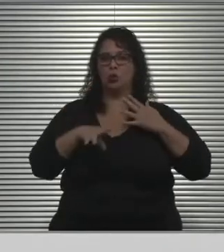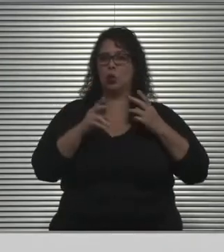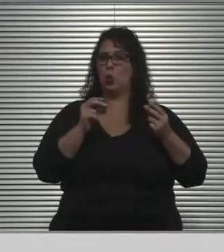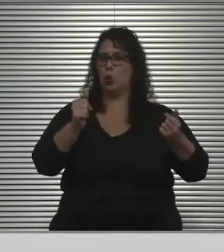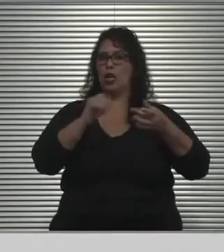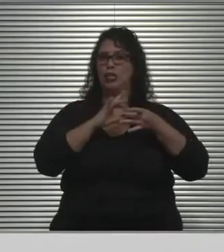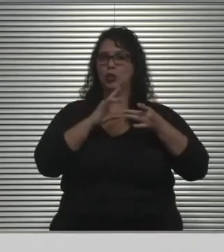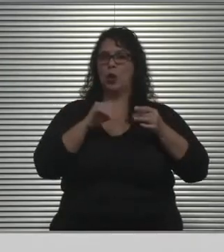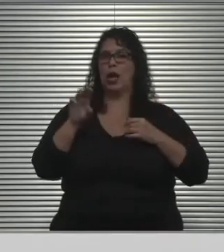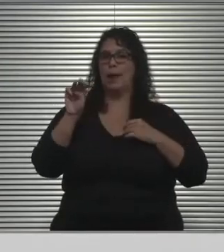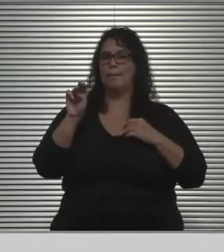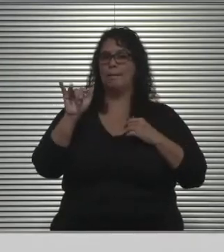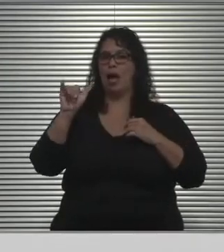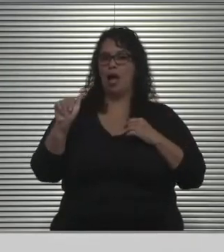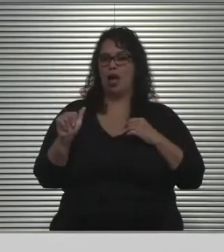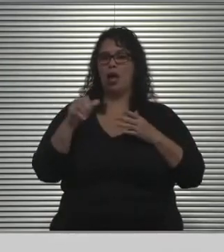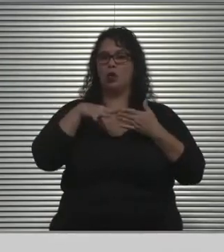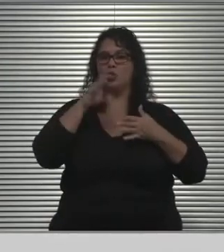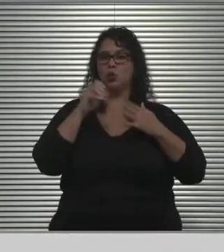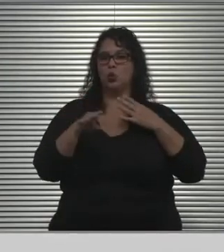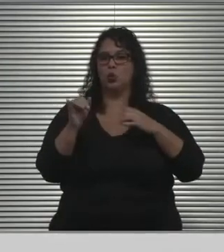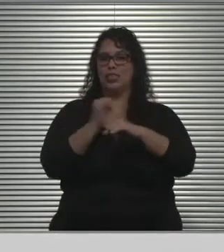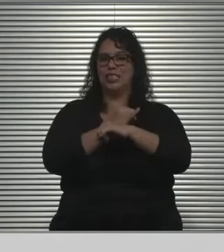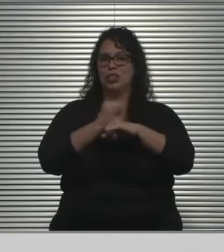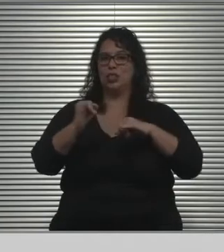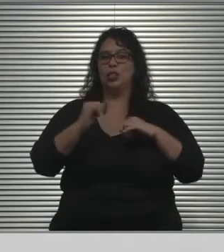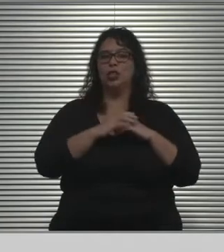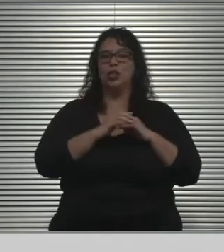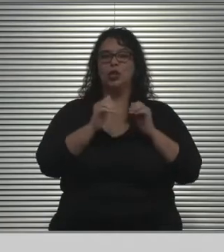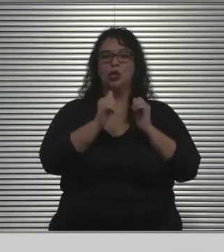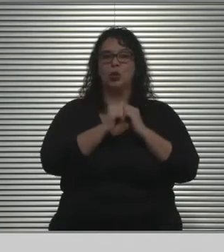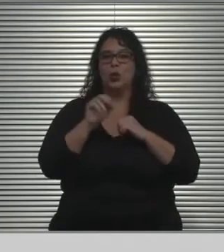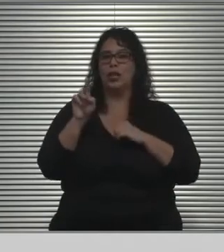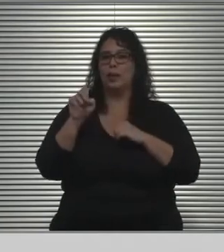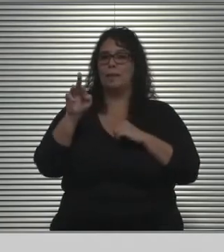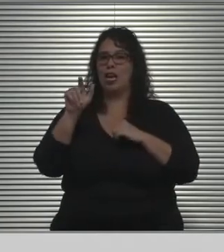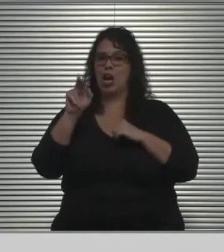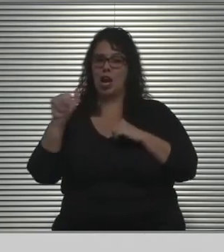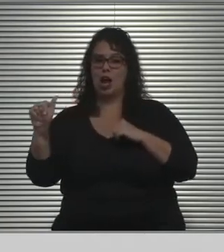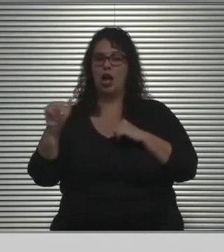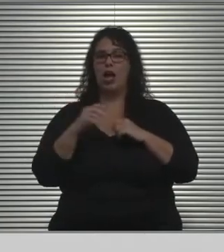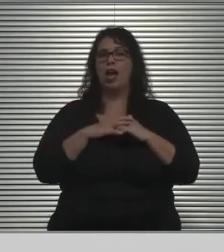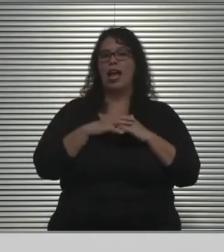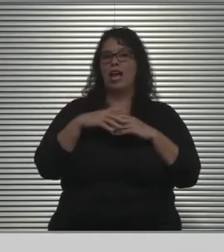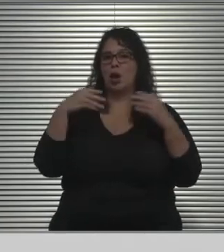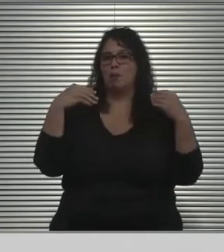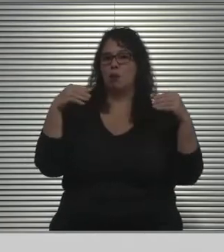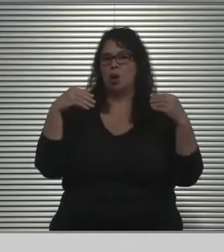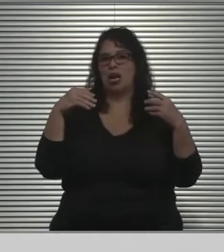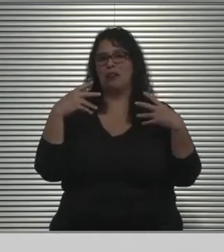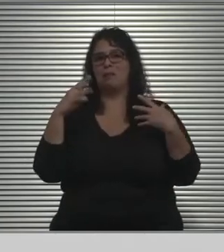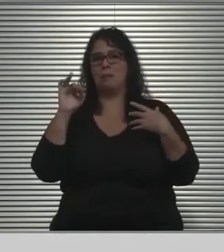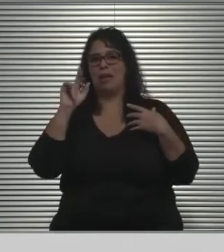Maya was at student intern with Myrna and our marketing and media services office this summer.